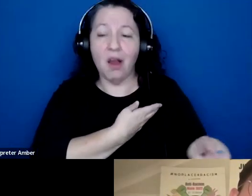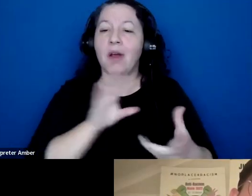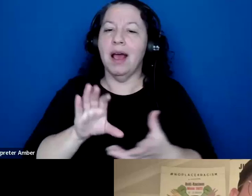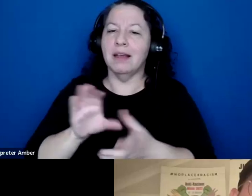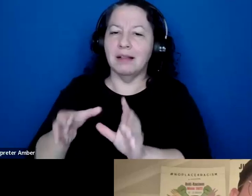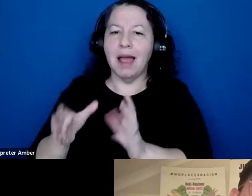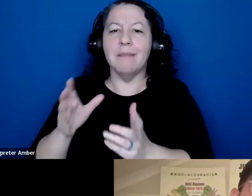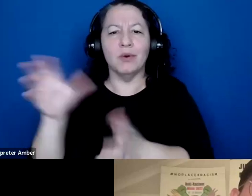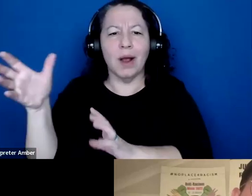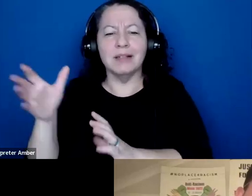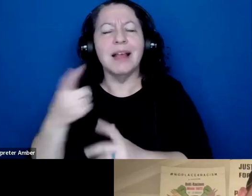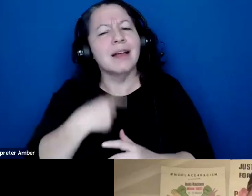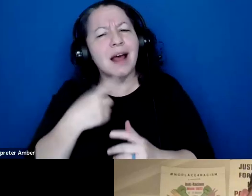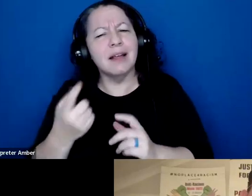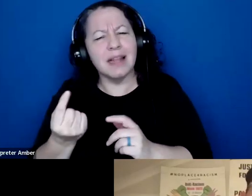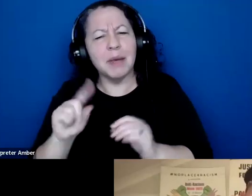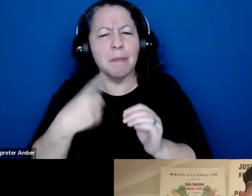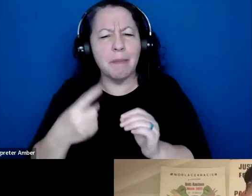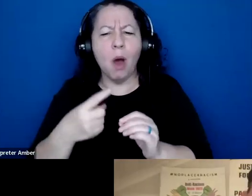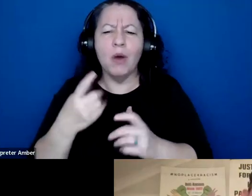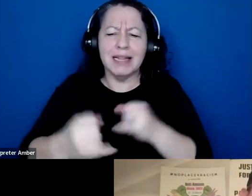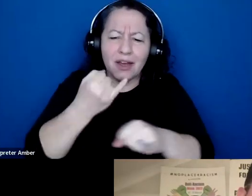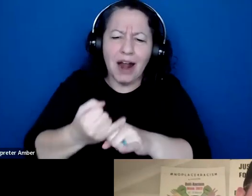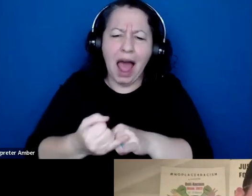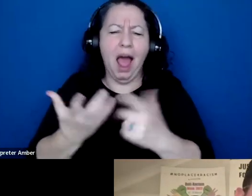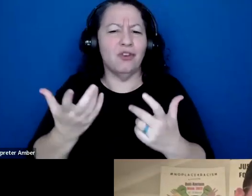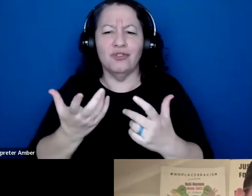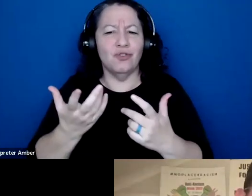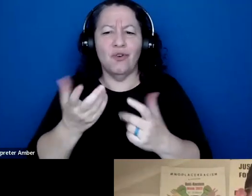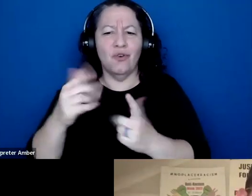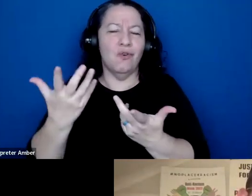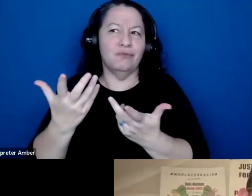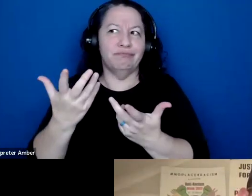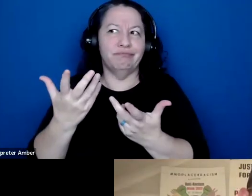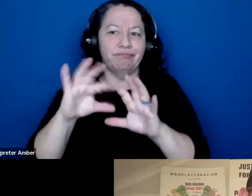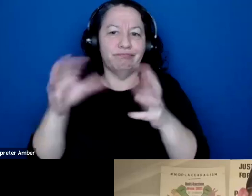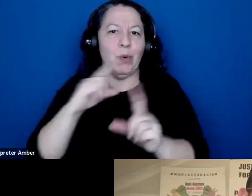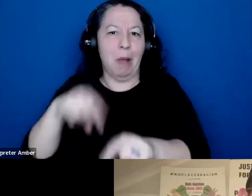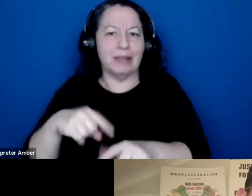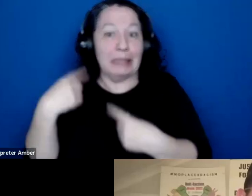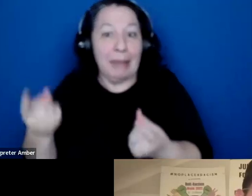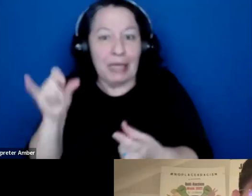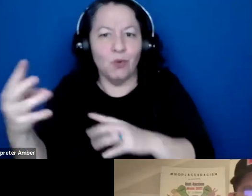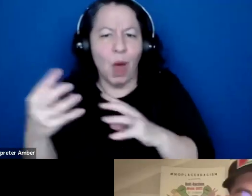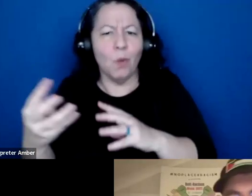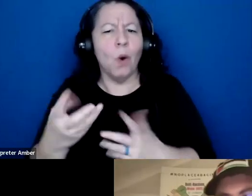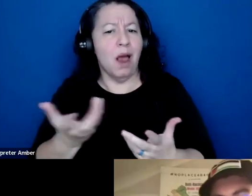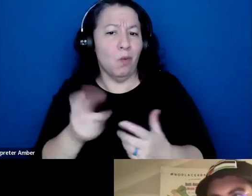the international climate movement's response has been to that war and what it should be.